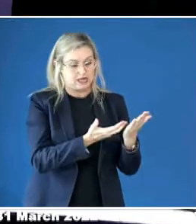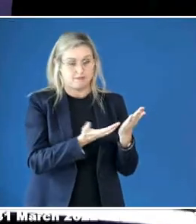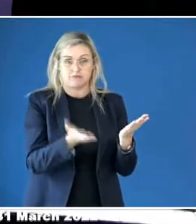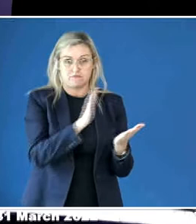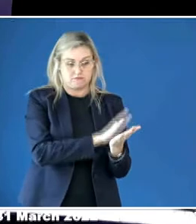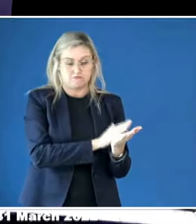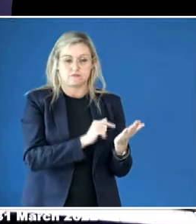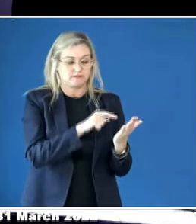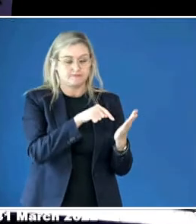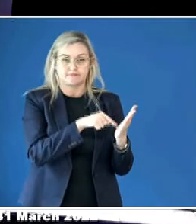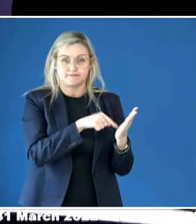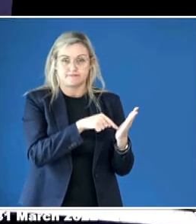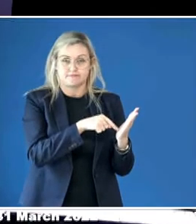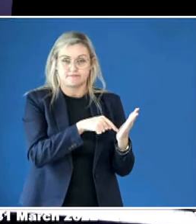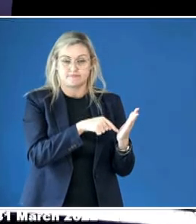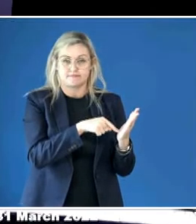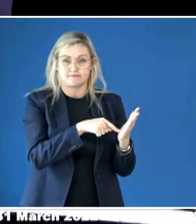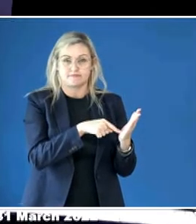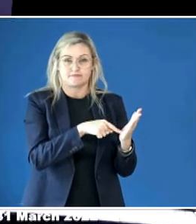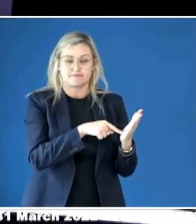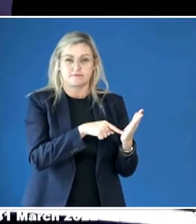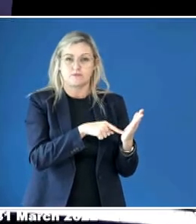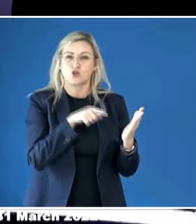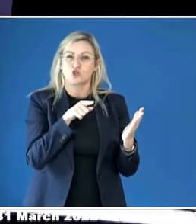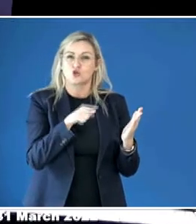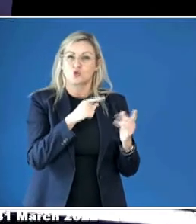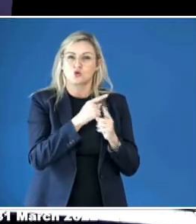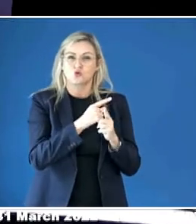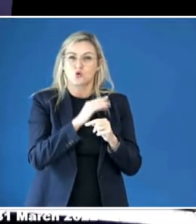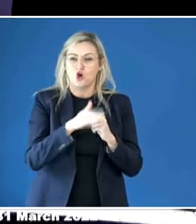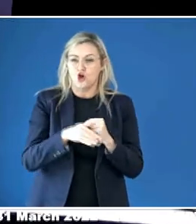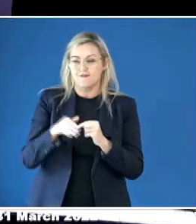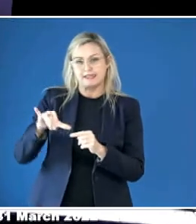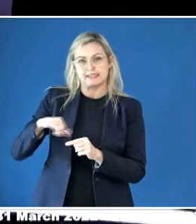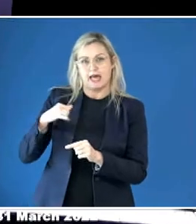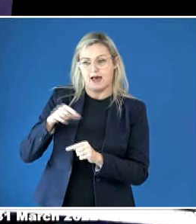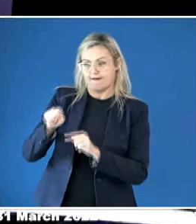And this is particularly requesting that staff be mindful of relationships between